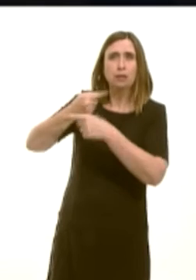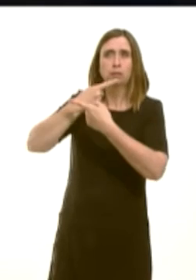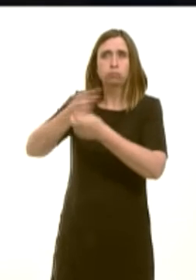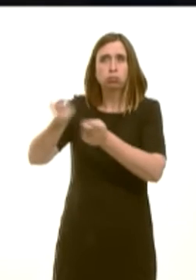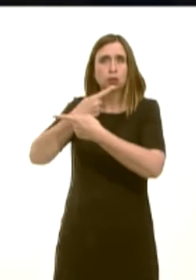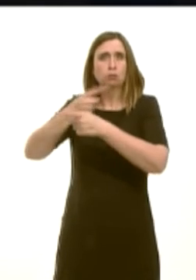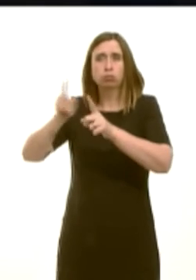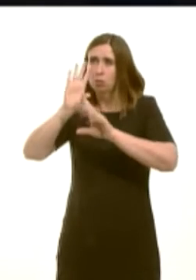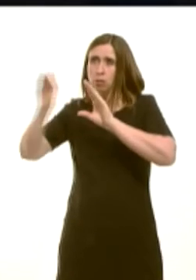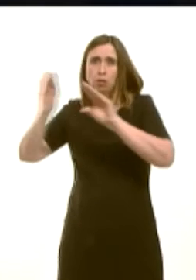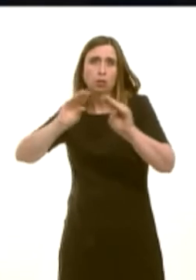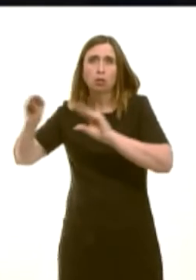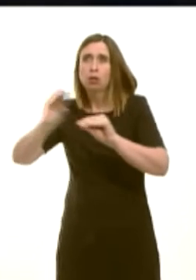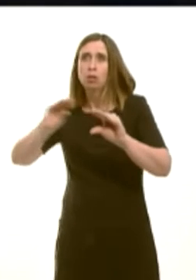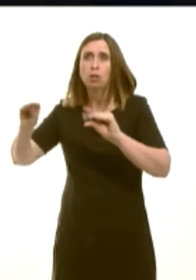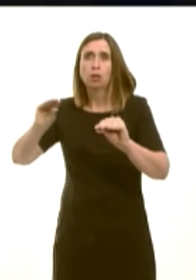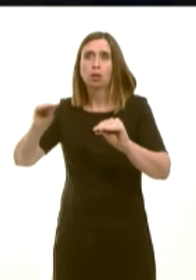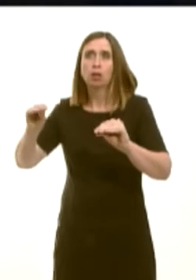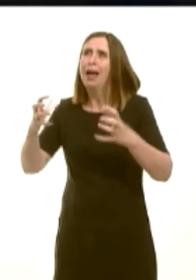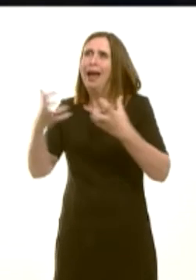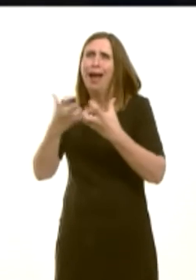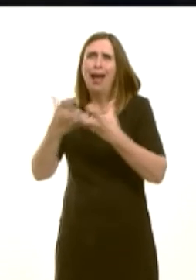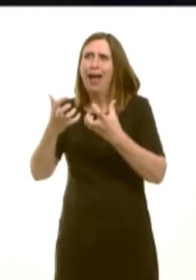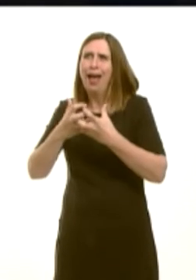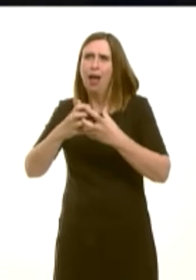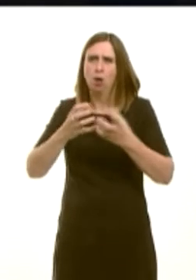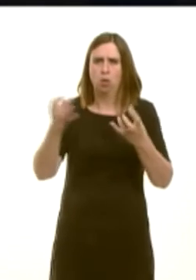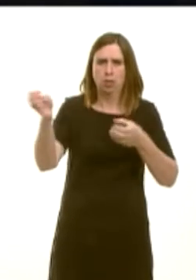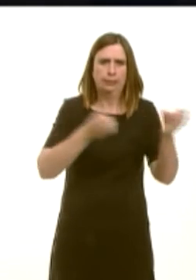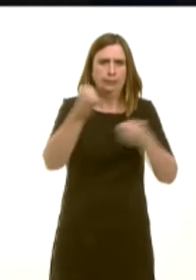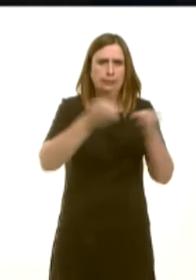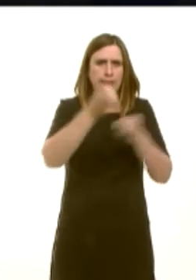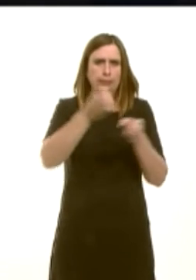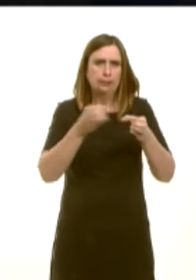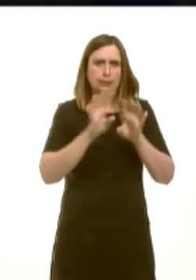have a bearing on bringing together such a coalition of business, trade unions, farming